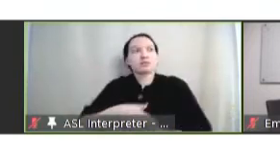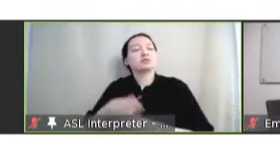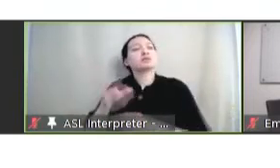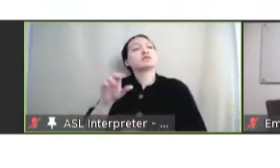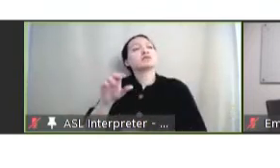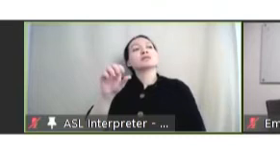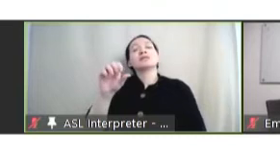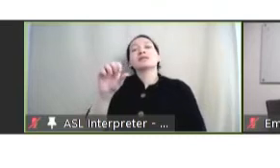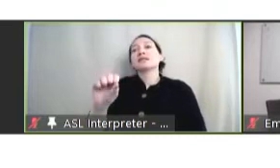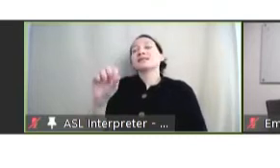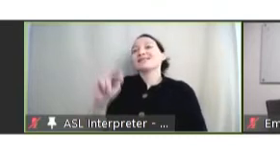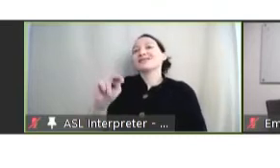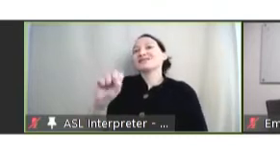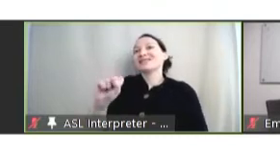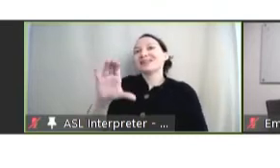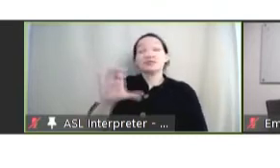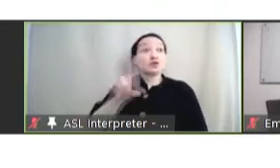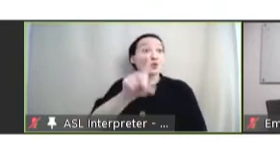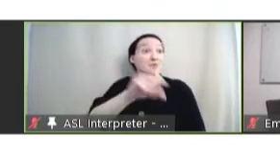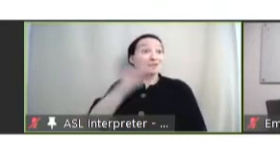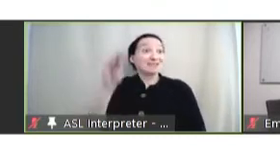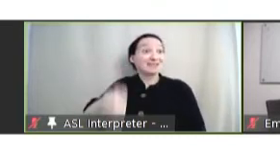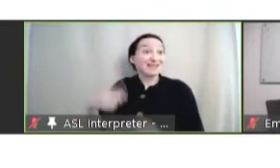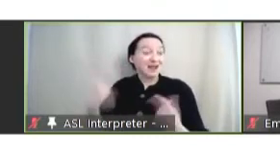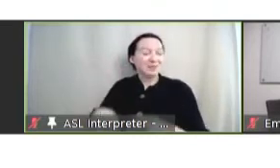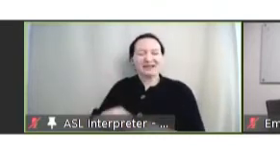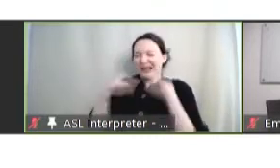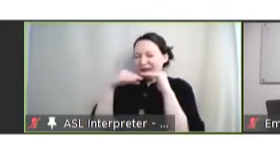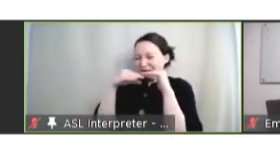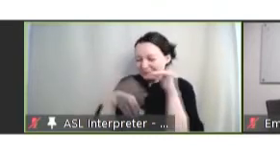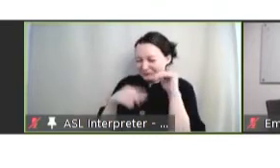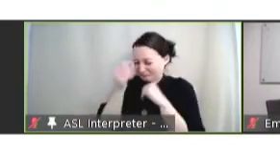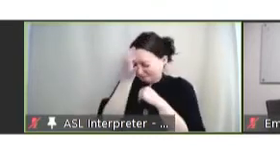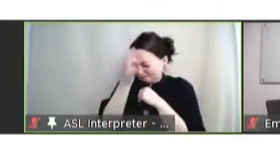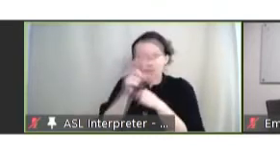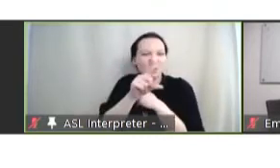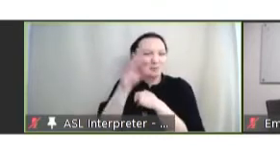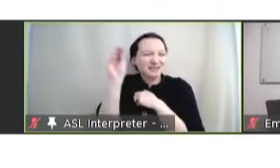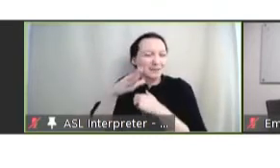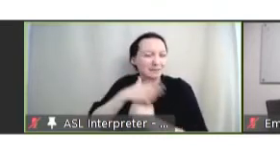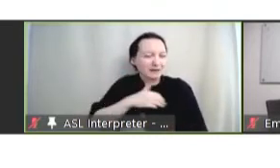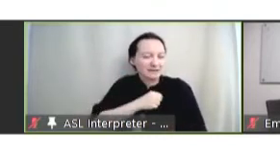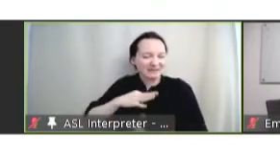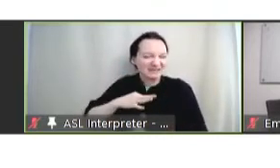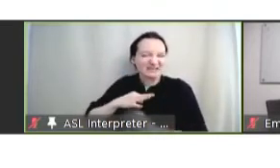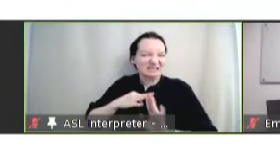also got to 100 percent; I did have less than 1 percent of my staff choose not to stay with us